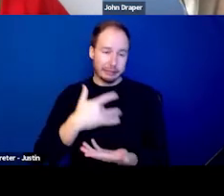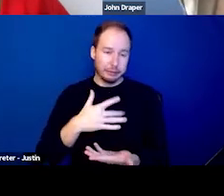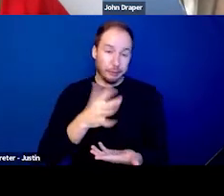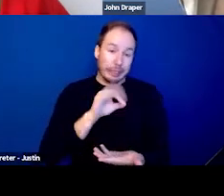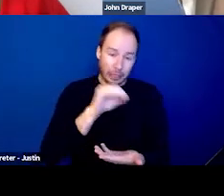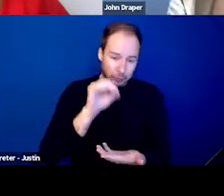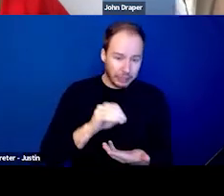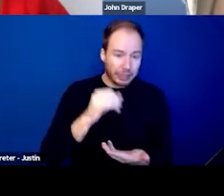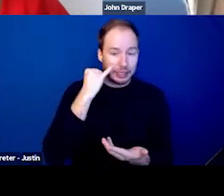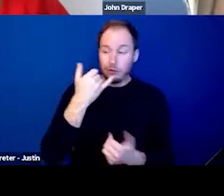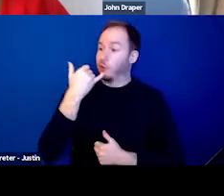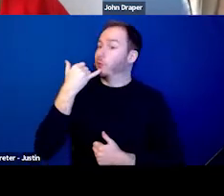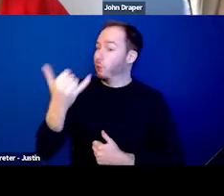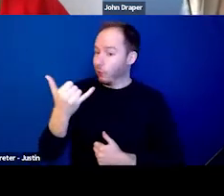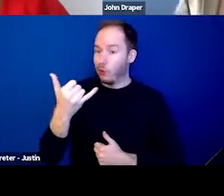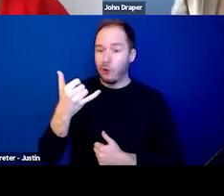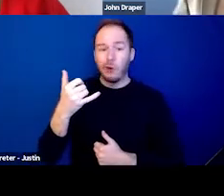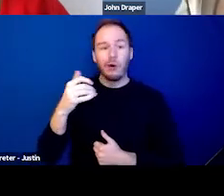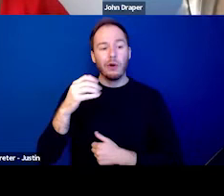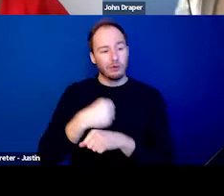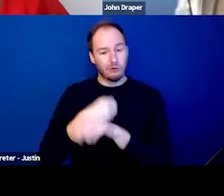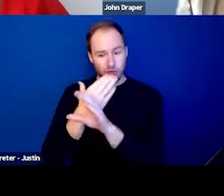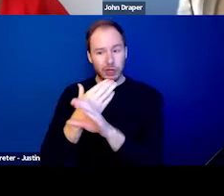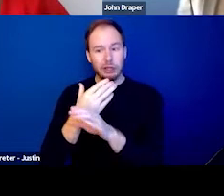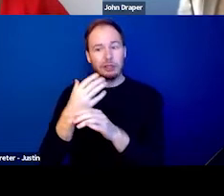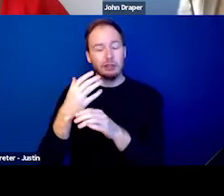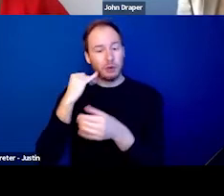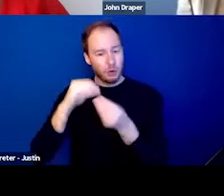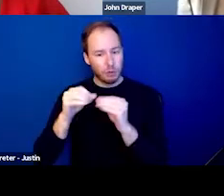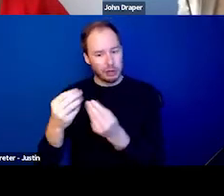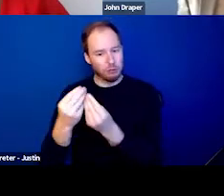when people contact the crisis line itself, they can resolve the issue over the phone.